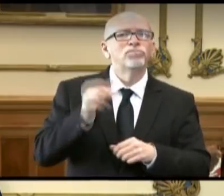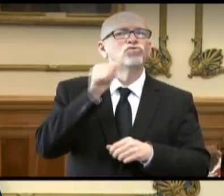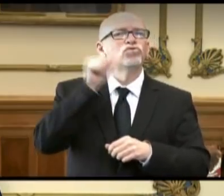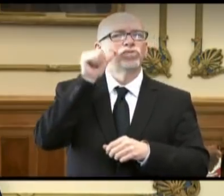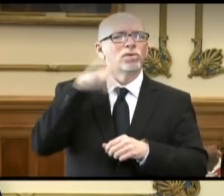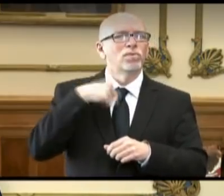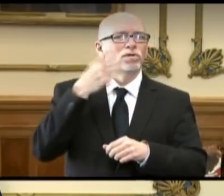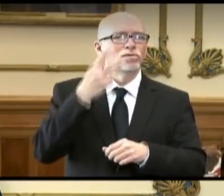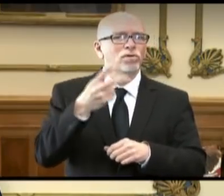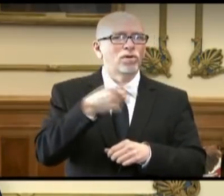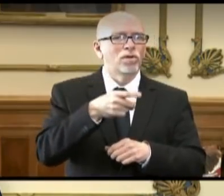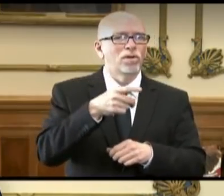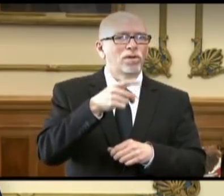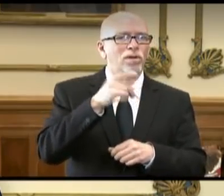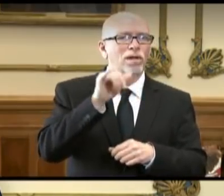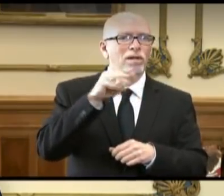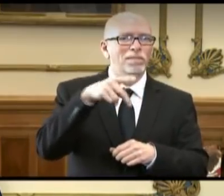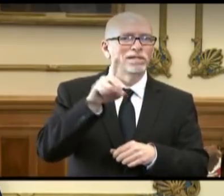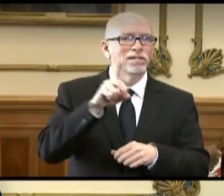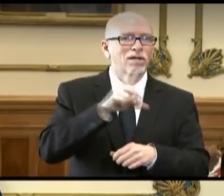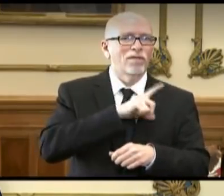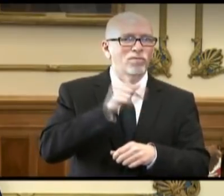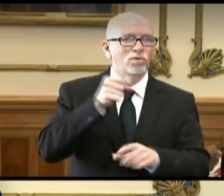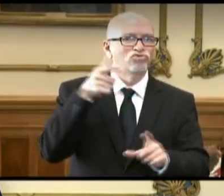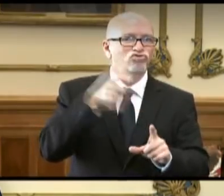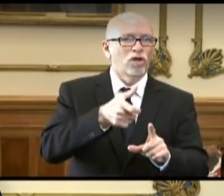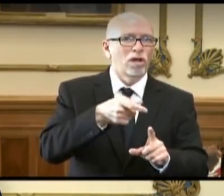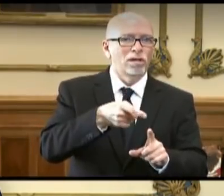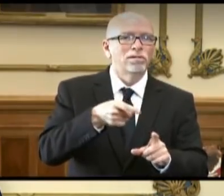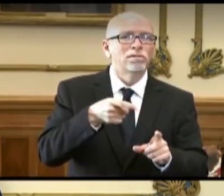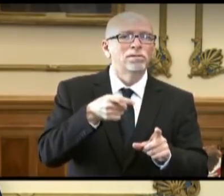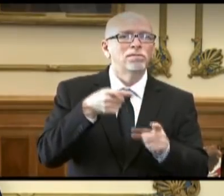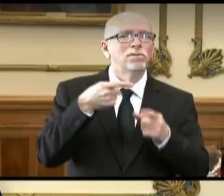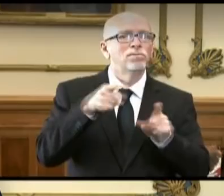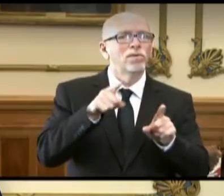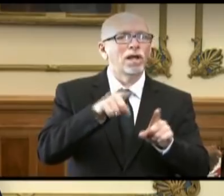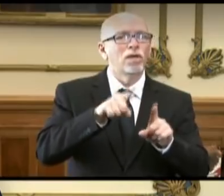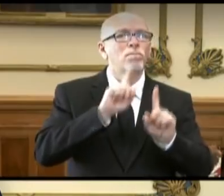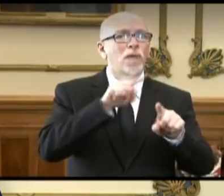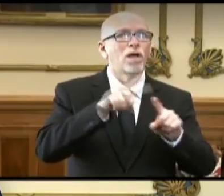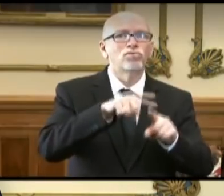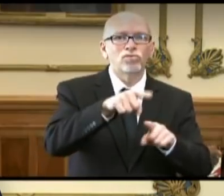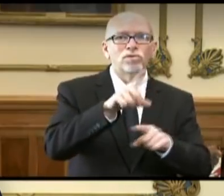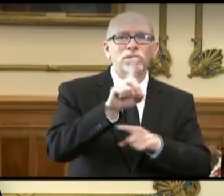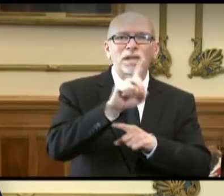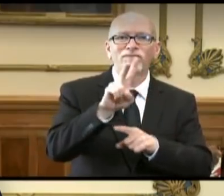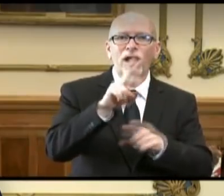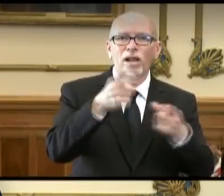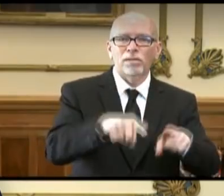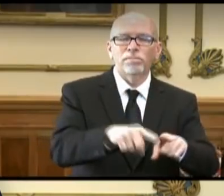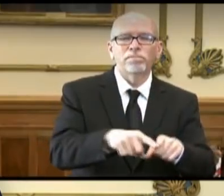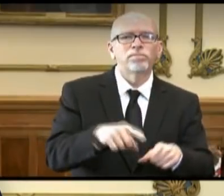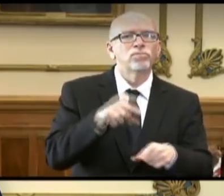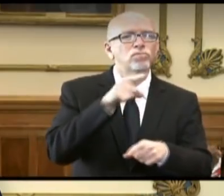VIOLENCE HAS GROWN WORSE AS A CONSEQUENCE OF THE SOCIAL DISTANCING POLICIES. YESTERDAY, WE SAW THAT AN INPD